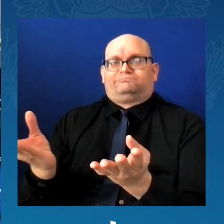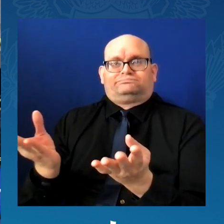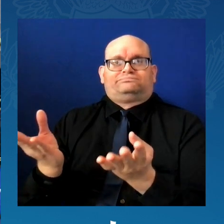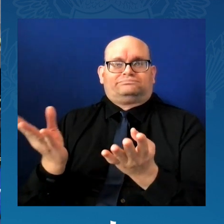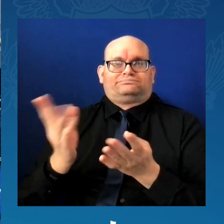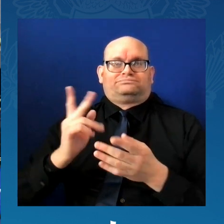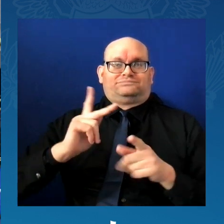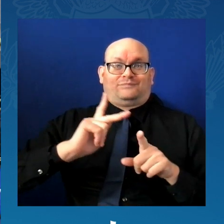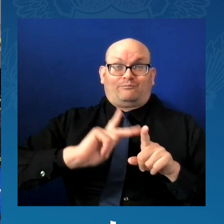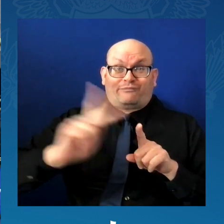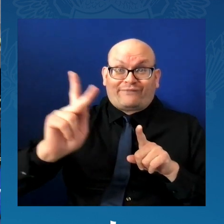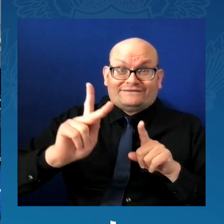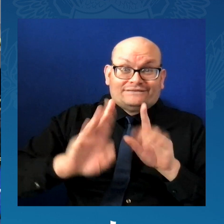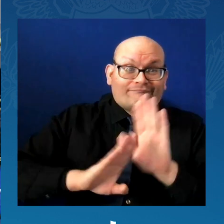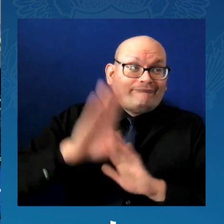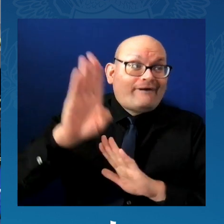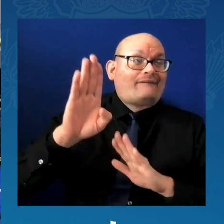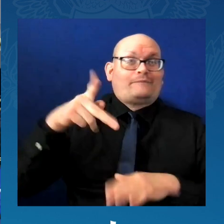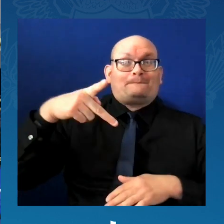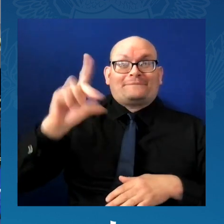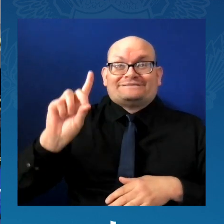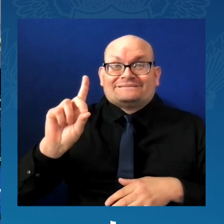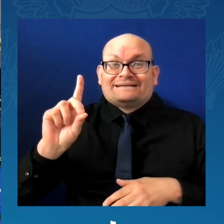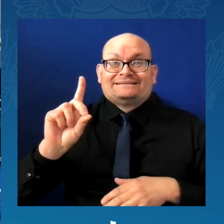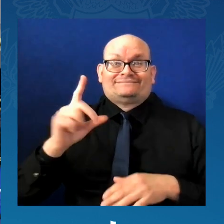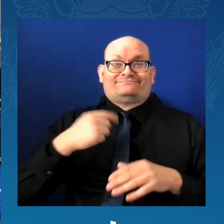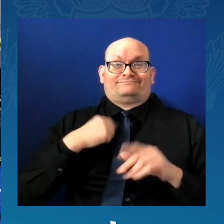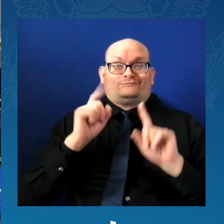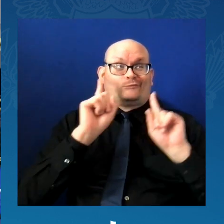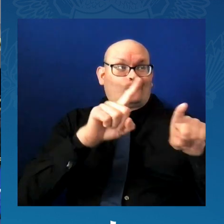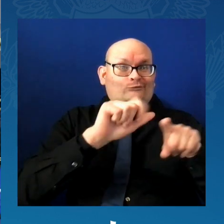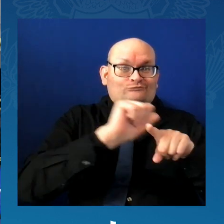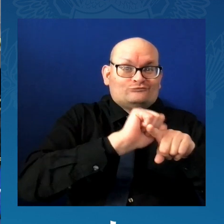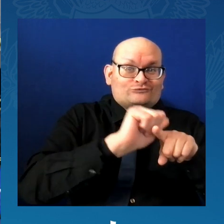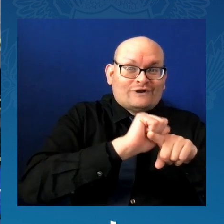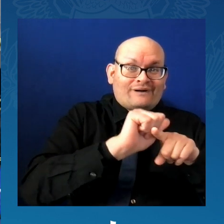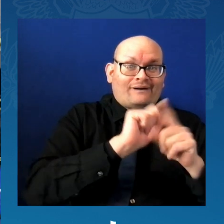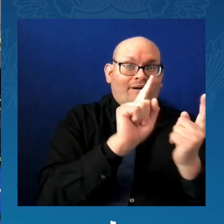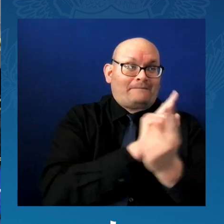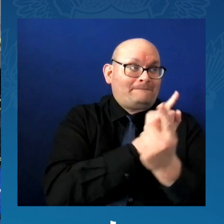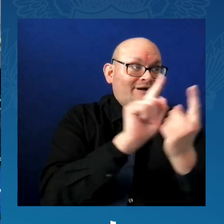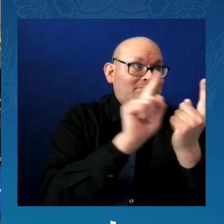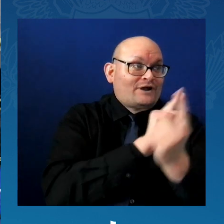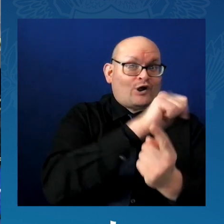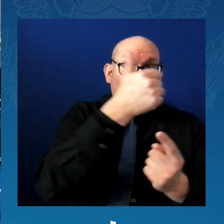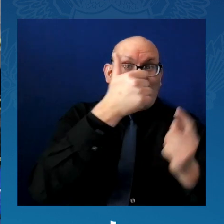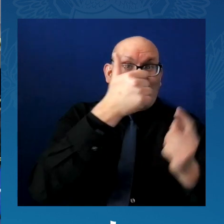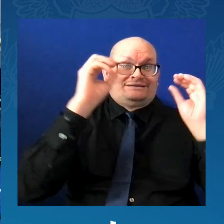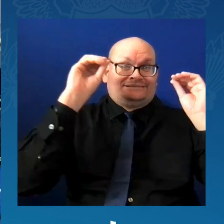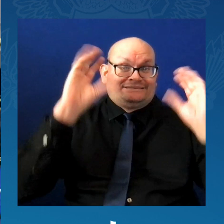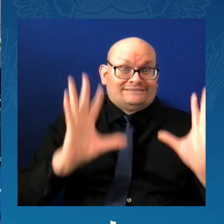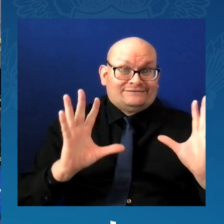where I met other educators, NASA experts and seen amazing research firsthand. I can't wait to incorporate what I've learned